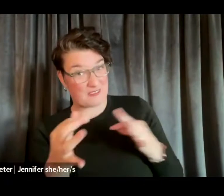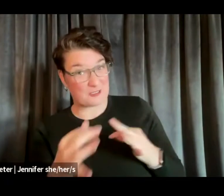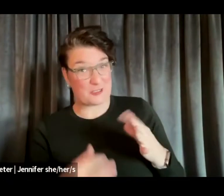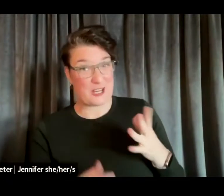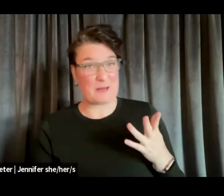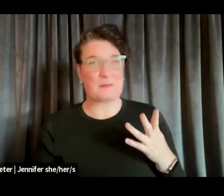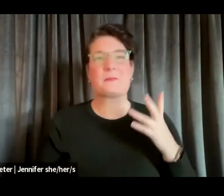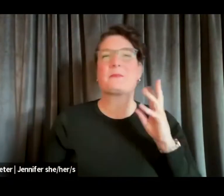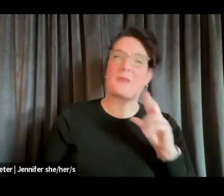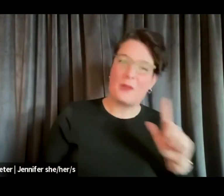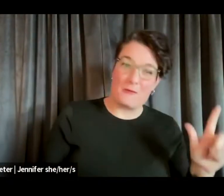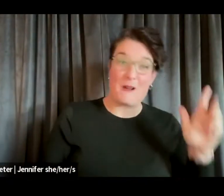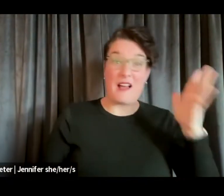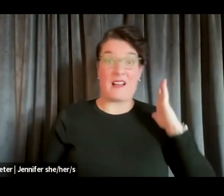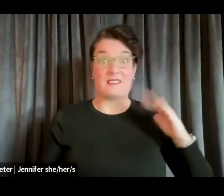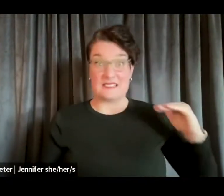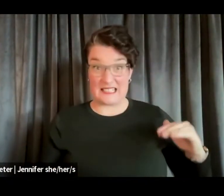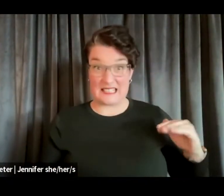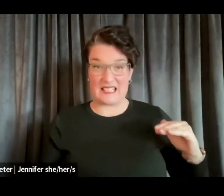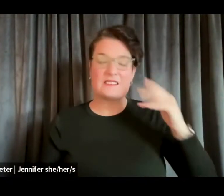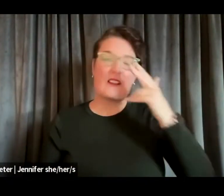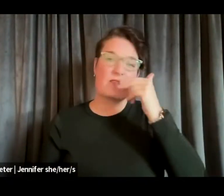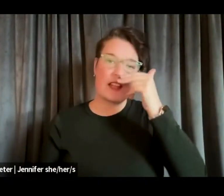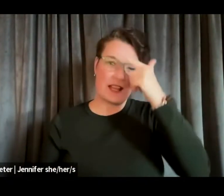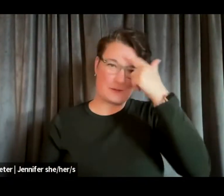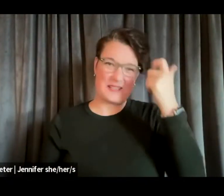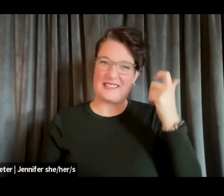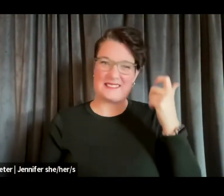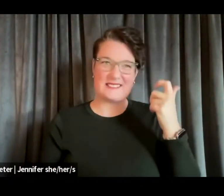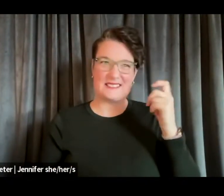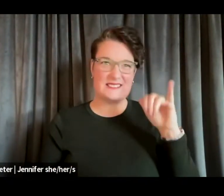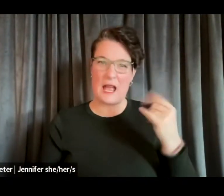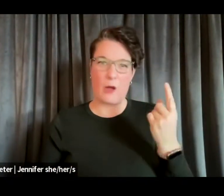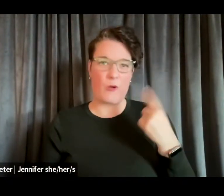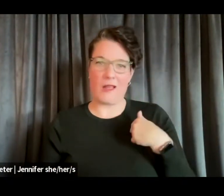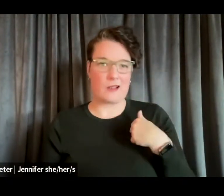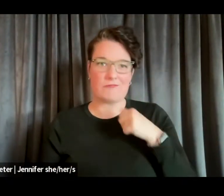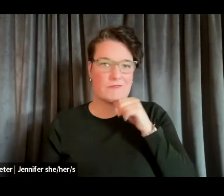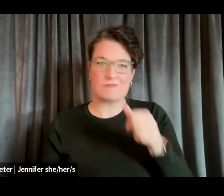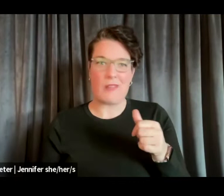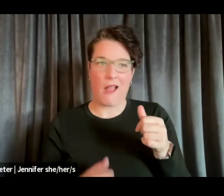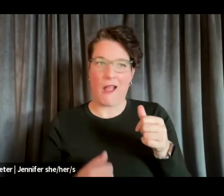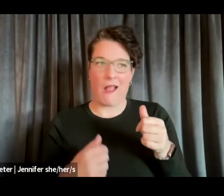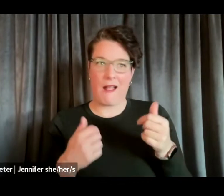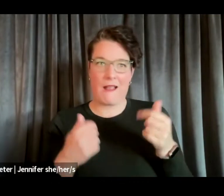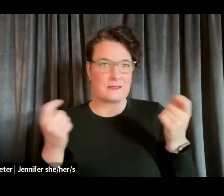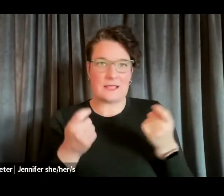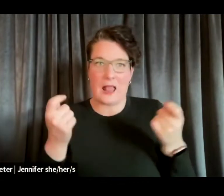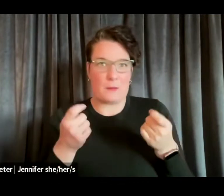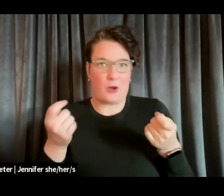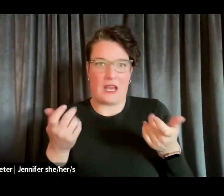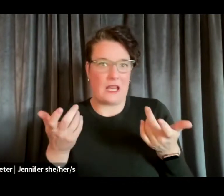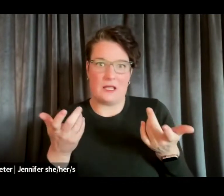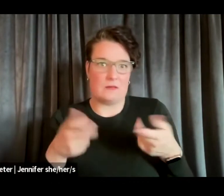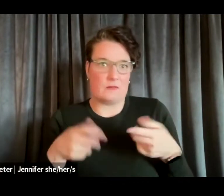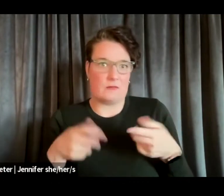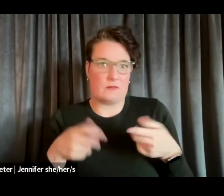Well as a kid, you know, it's funny cuz it's not one that I really celebrated for many years after being a child.